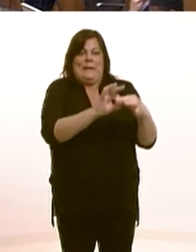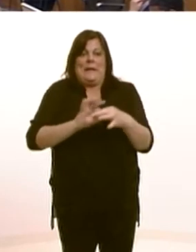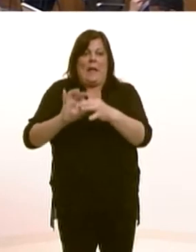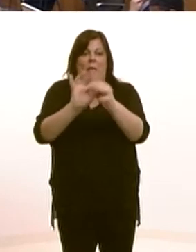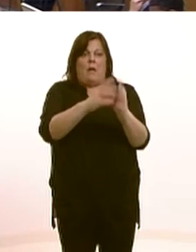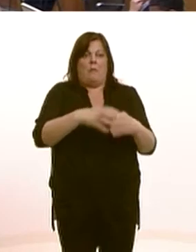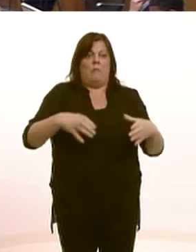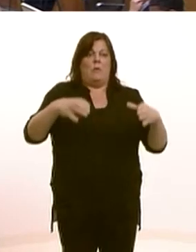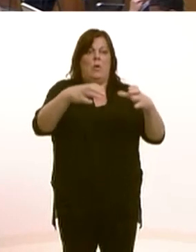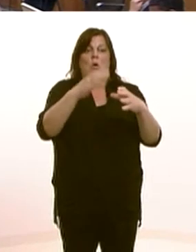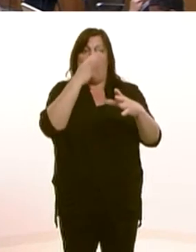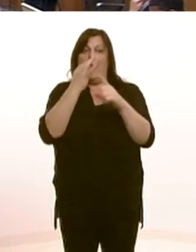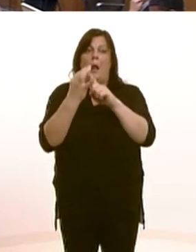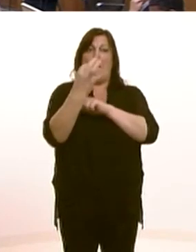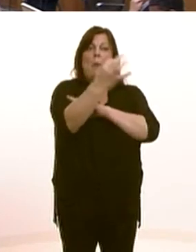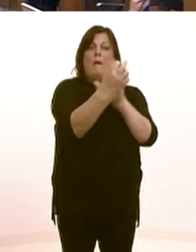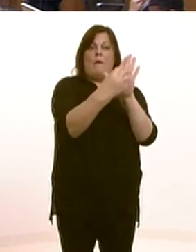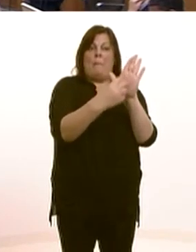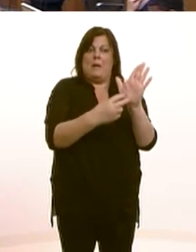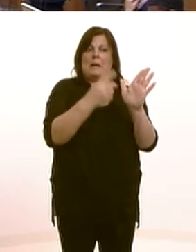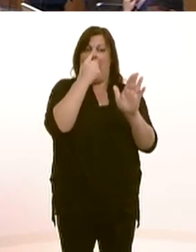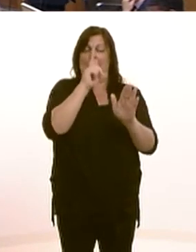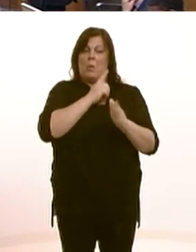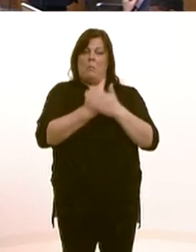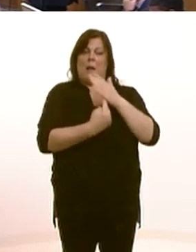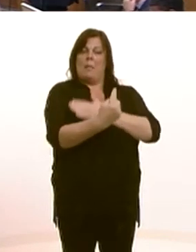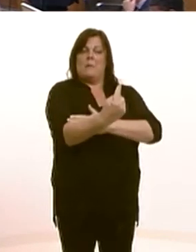they wouldnít be in a position to bid successfully for them because of their size and because